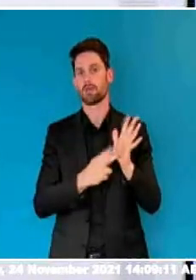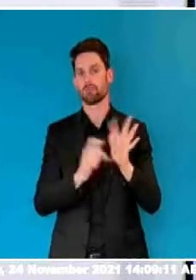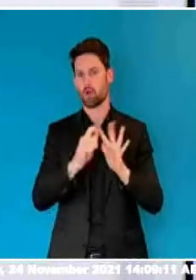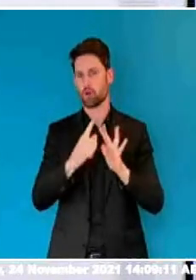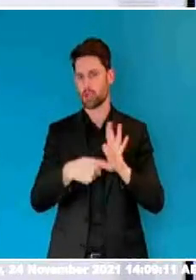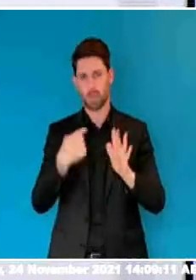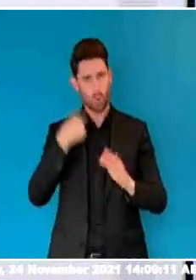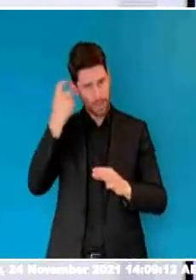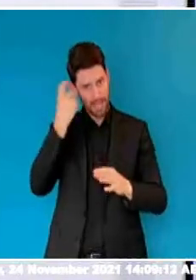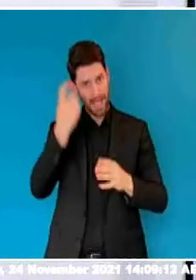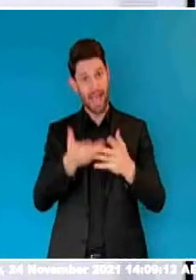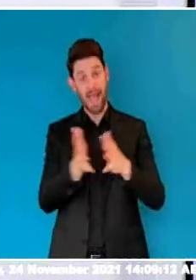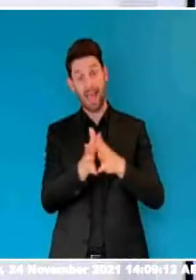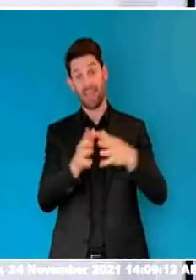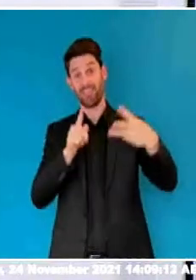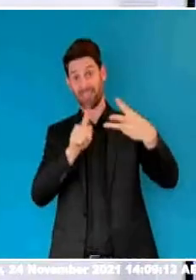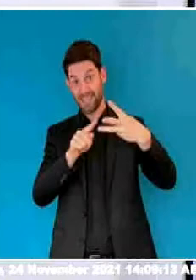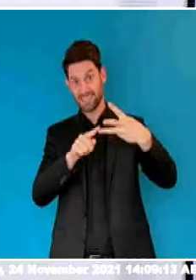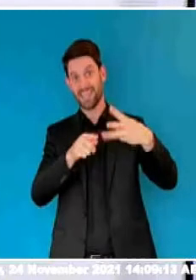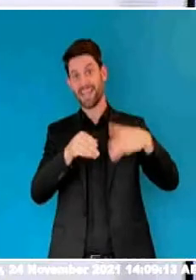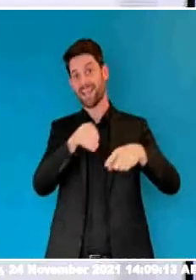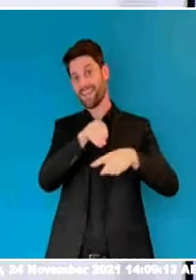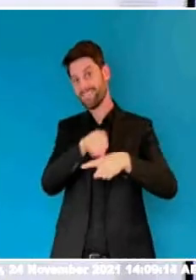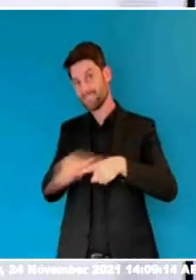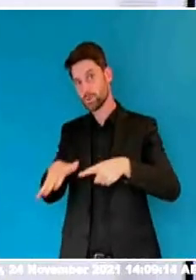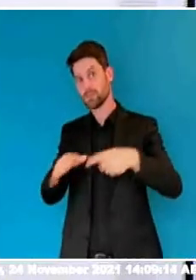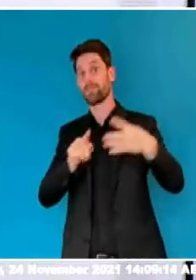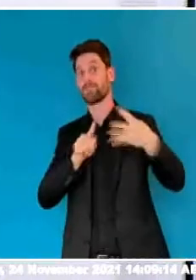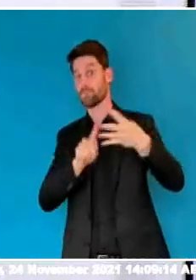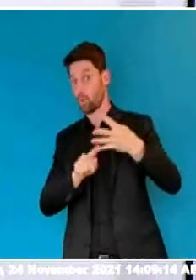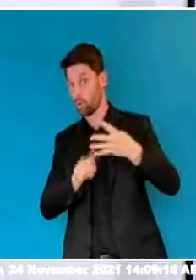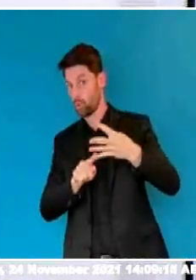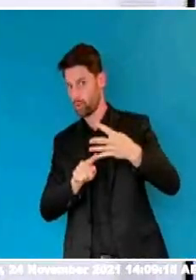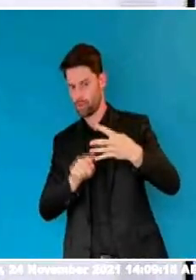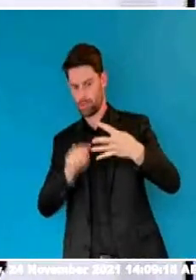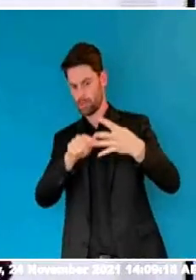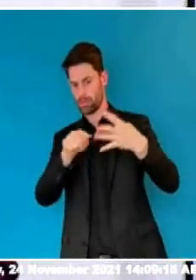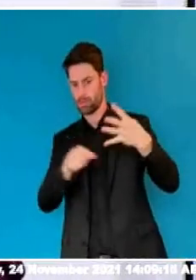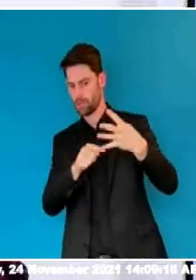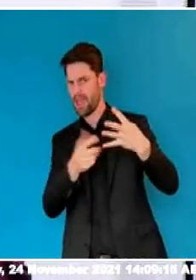Pillar 4 and can you tell the Royal Commission at what stage is the Pillar 4